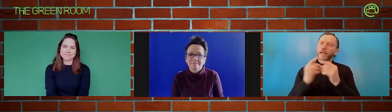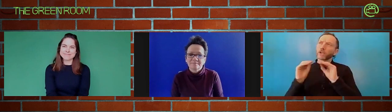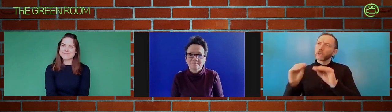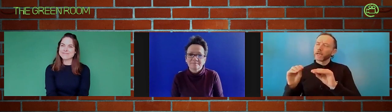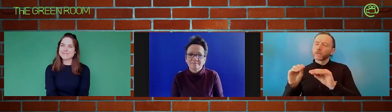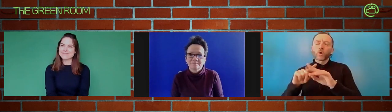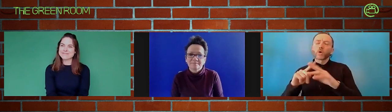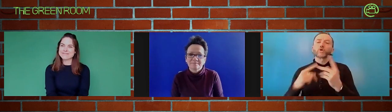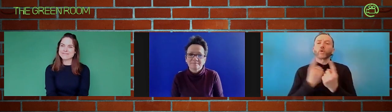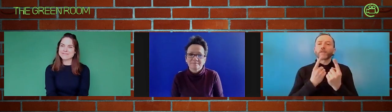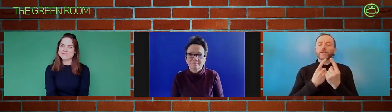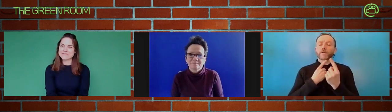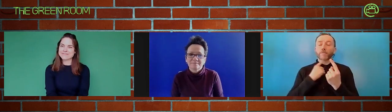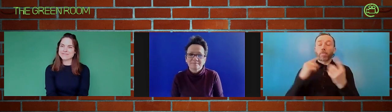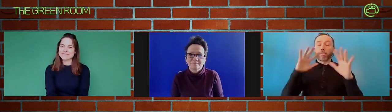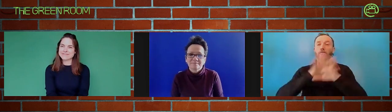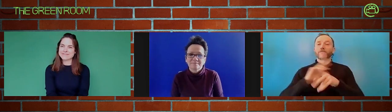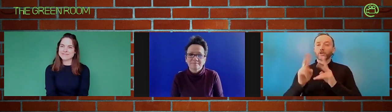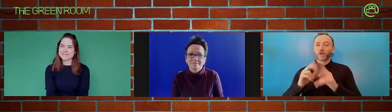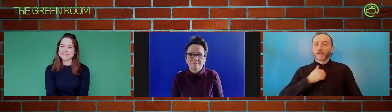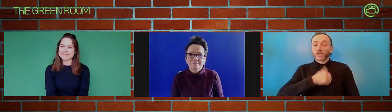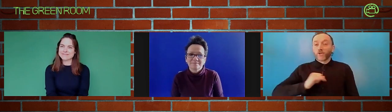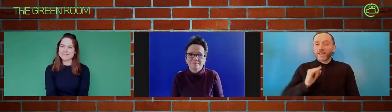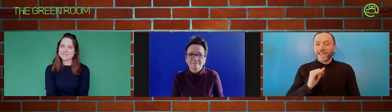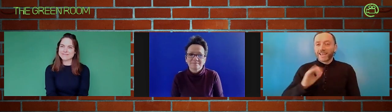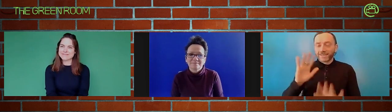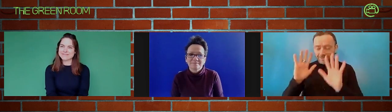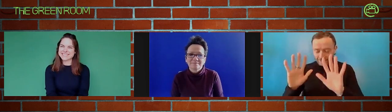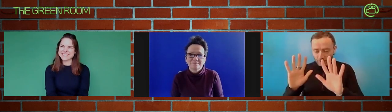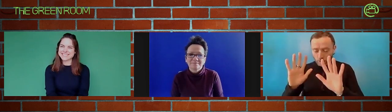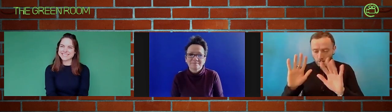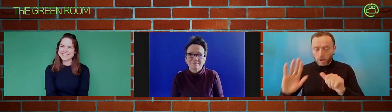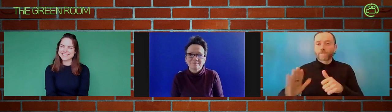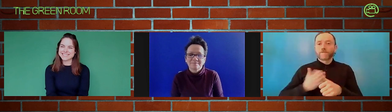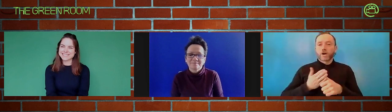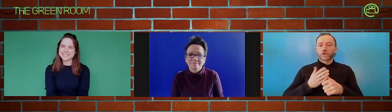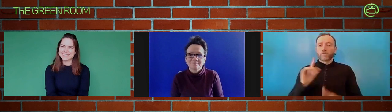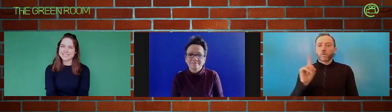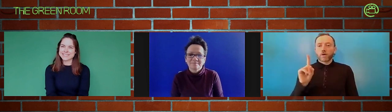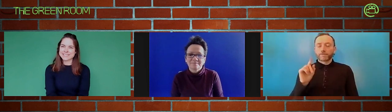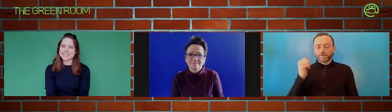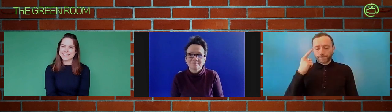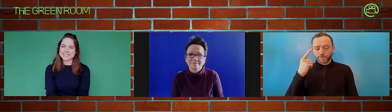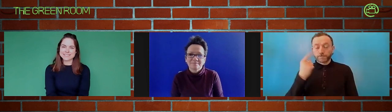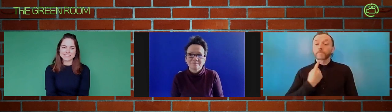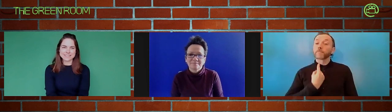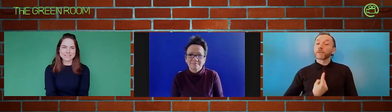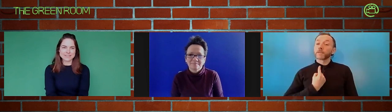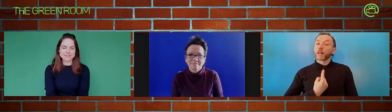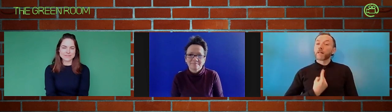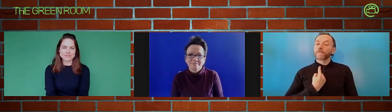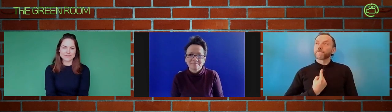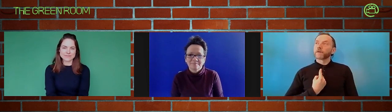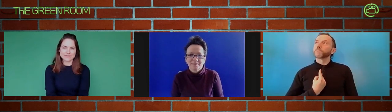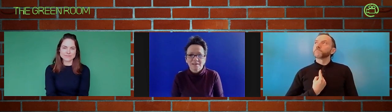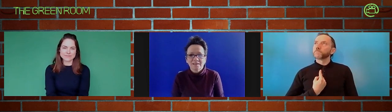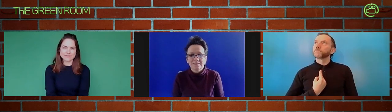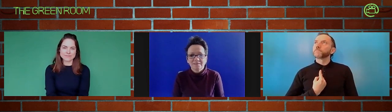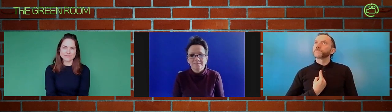messing you about here. So first thing was that I was working on a